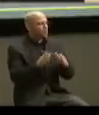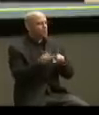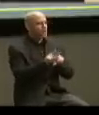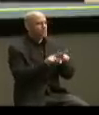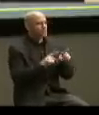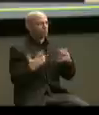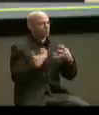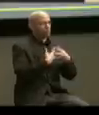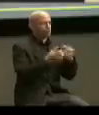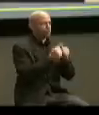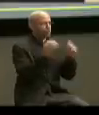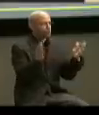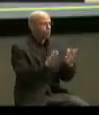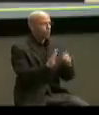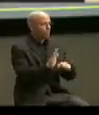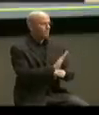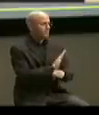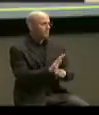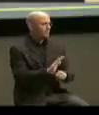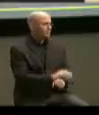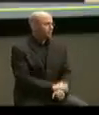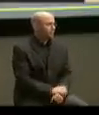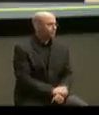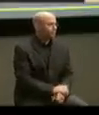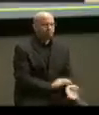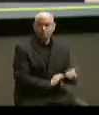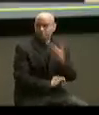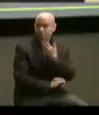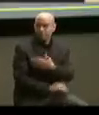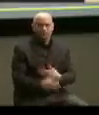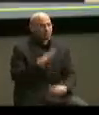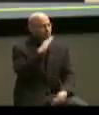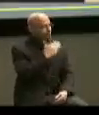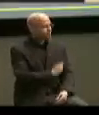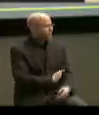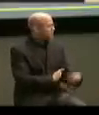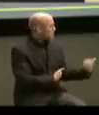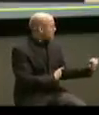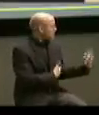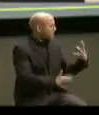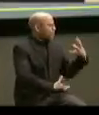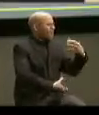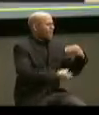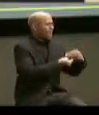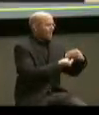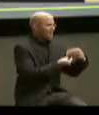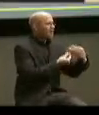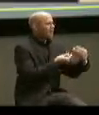SO YOU WILL DEFINITELY BE A MARKET LEADER AS IT PERTAINS TO